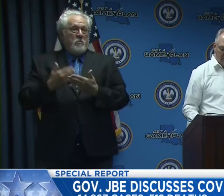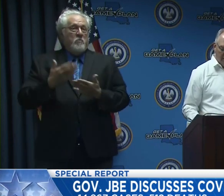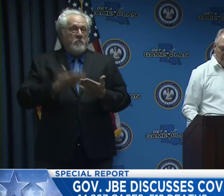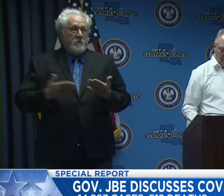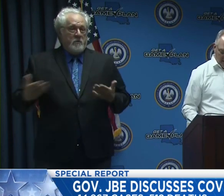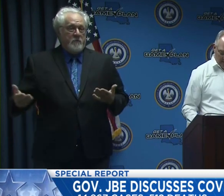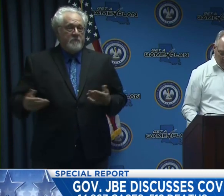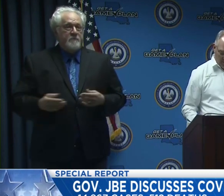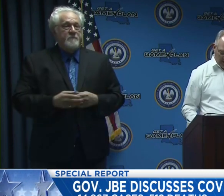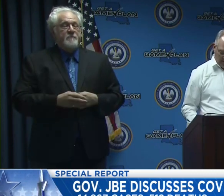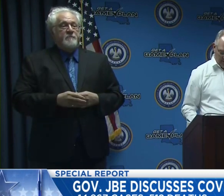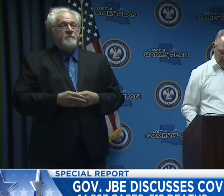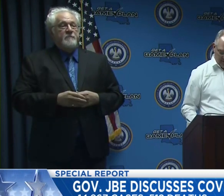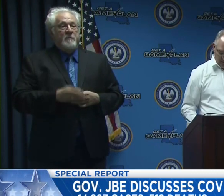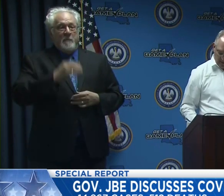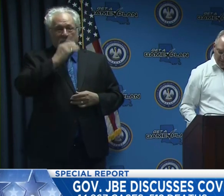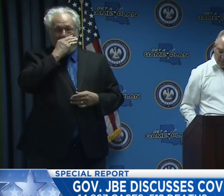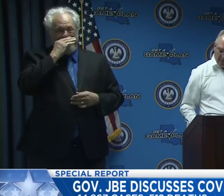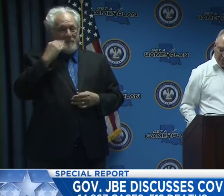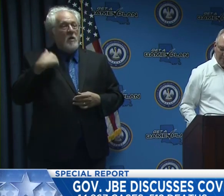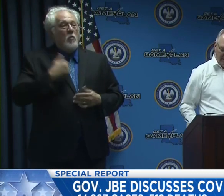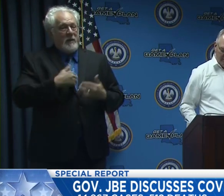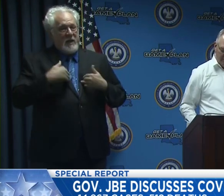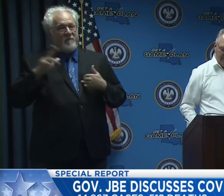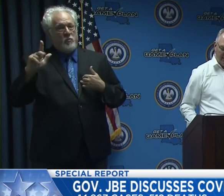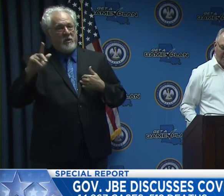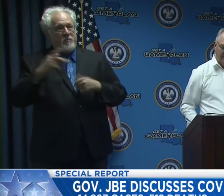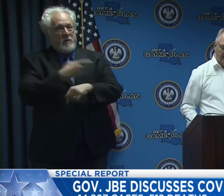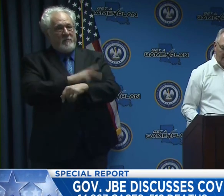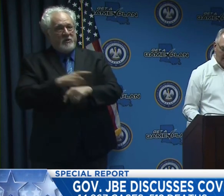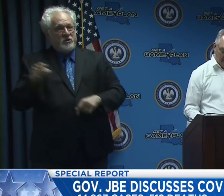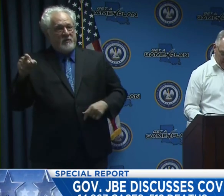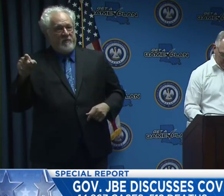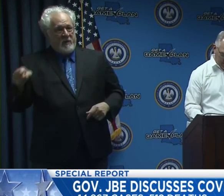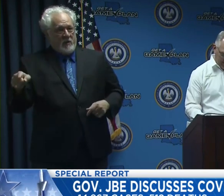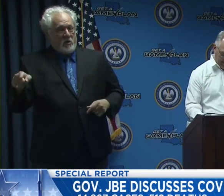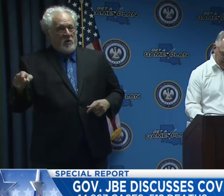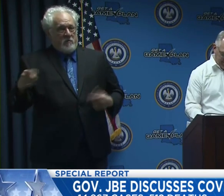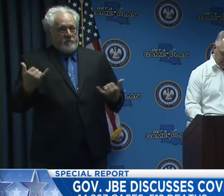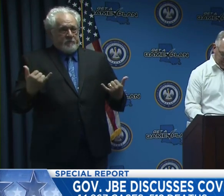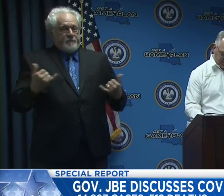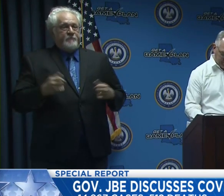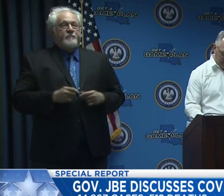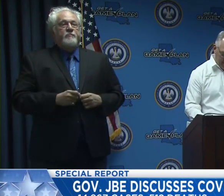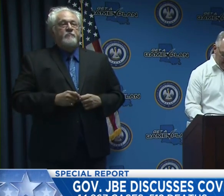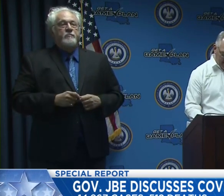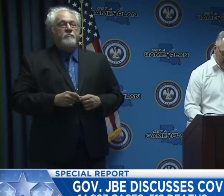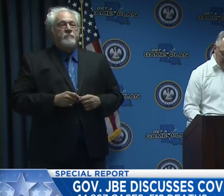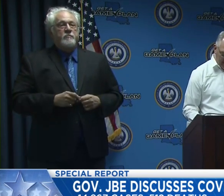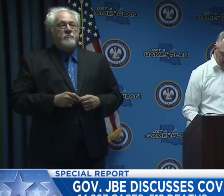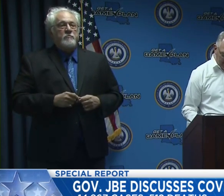SO WE COULD TEST THE SYSTEMS, MAKE SURE EVERYTHING IS WORKING APPROPRIATELY BEFORE WE TAKE A